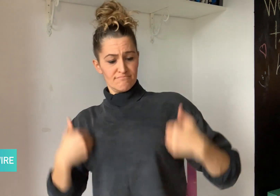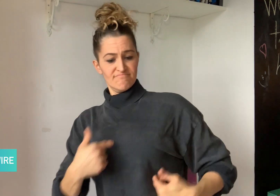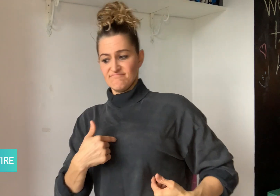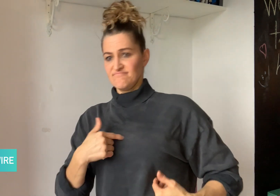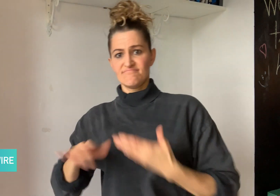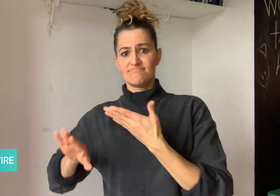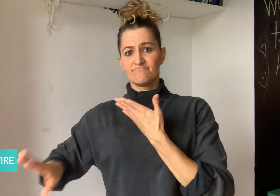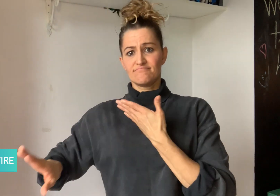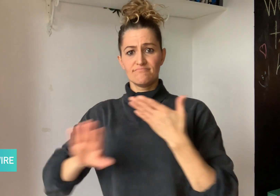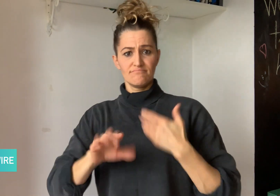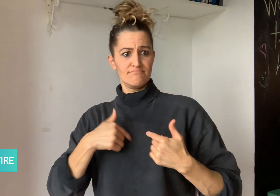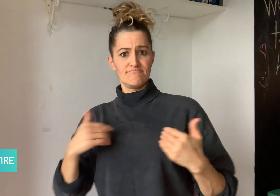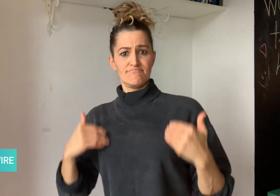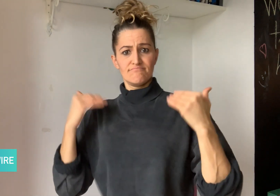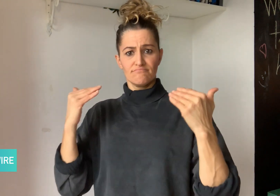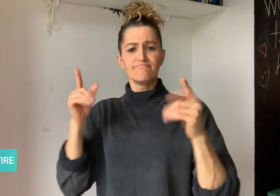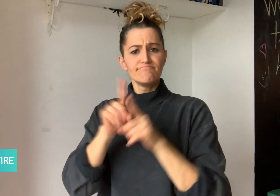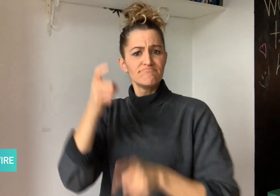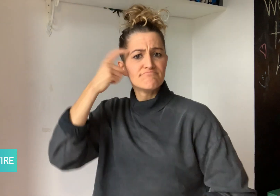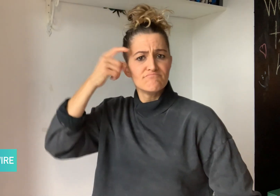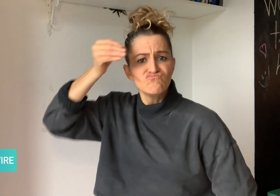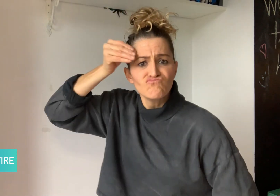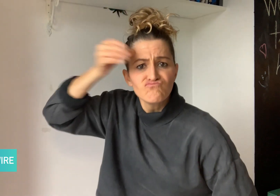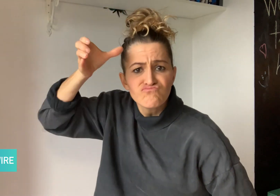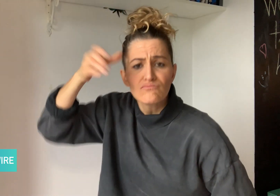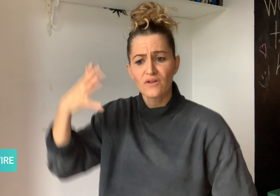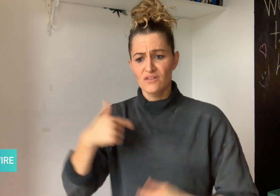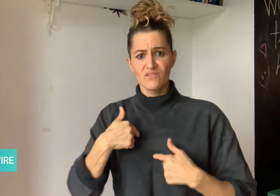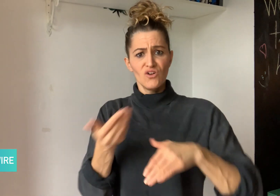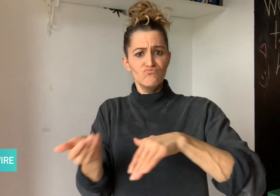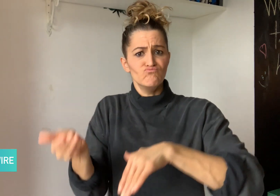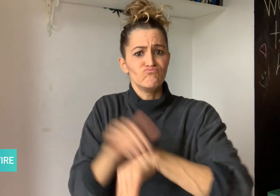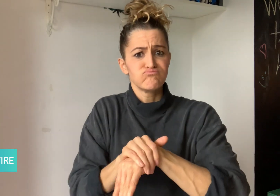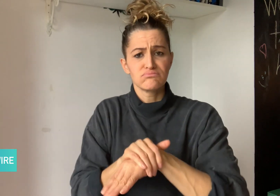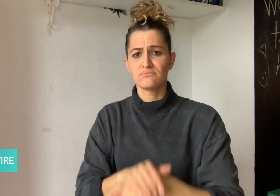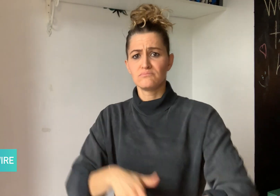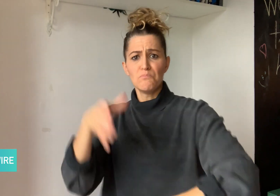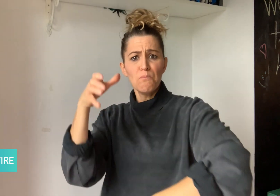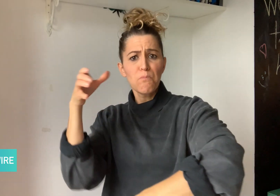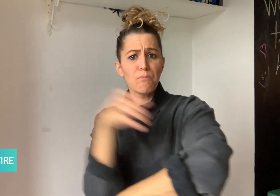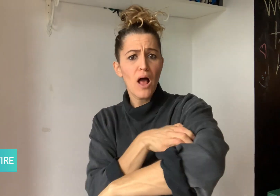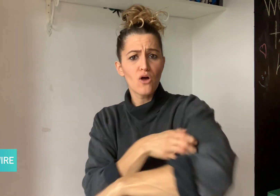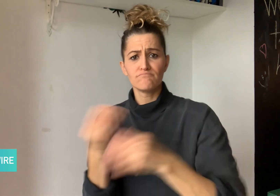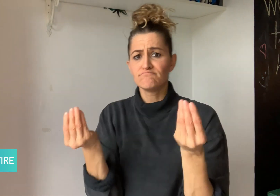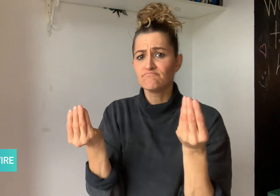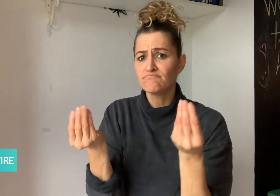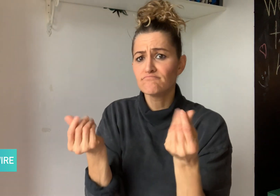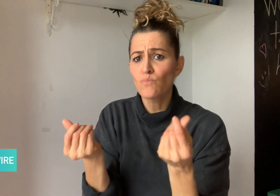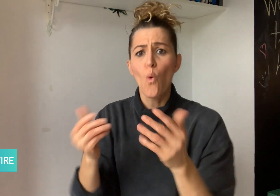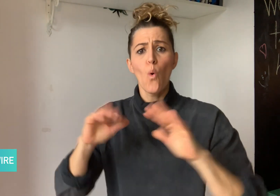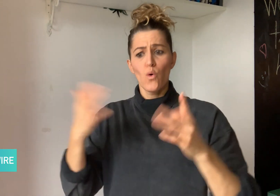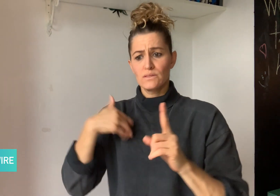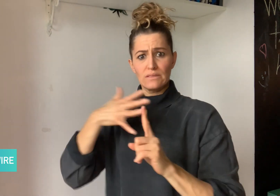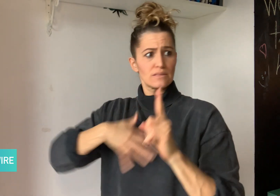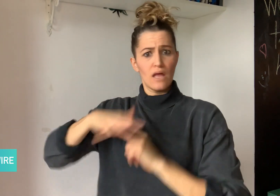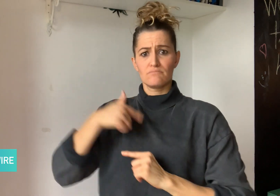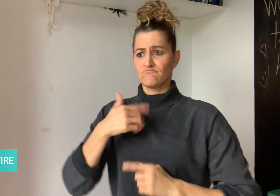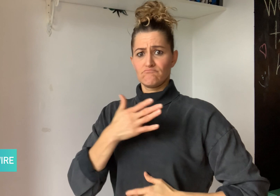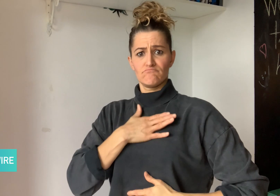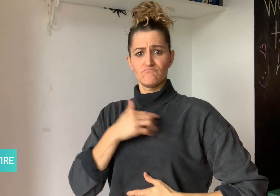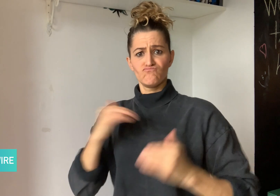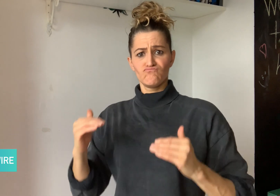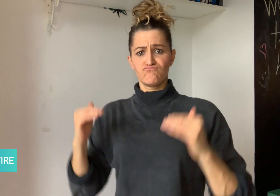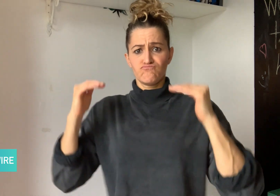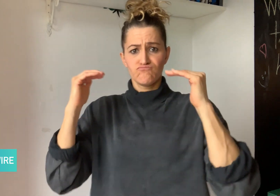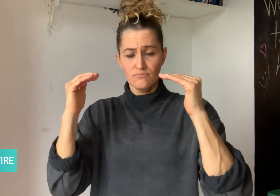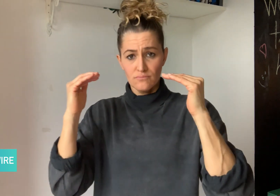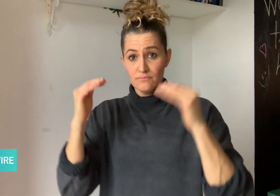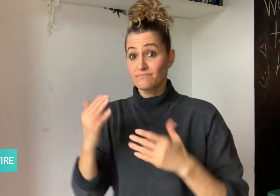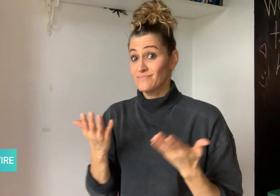as in intellect, talent, power, wealth, or position in society”.